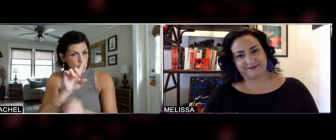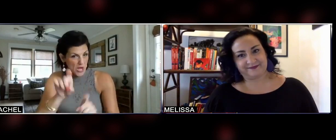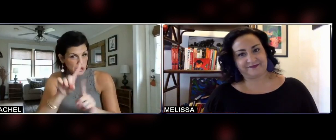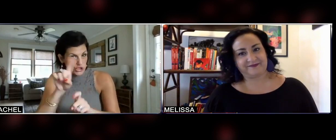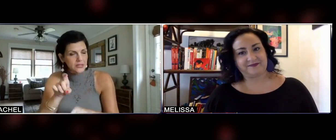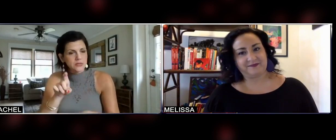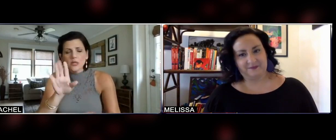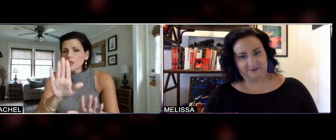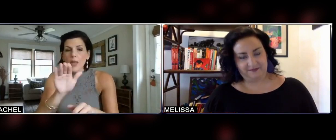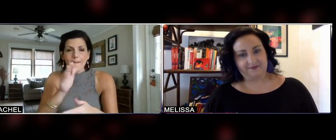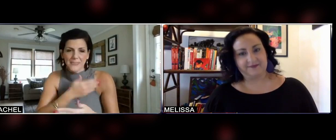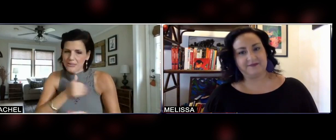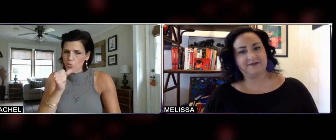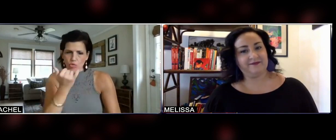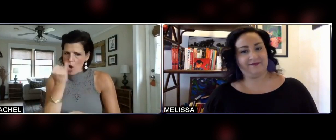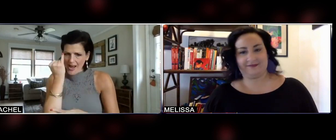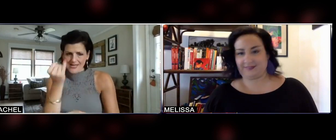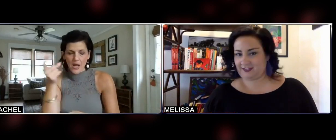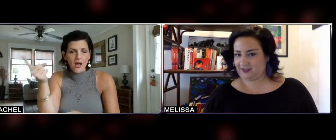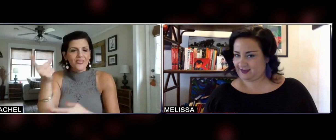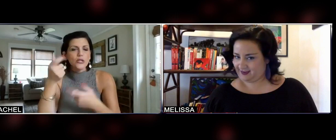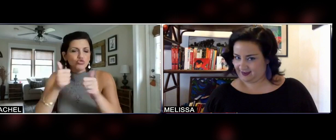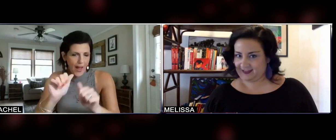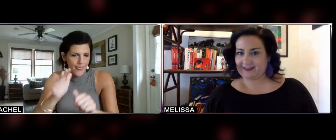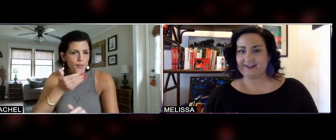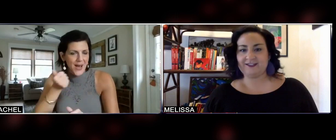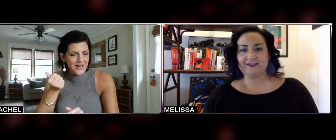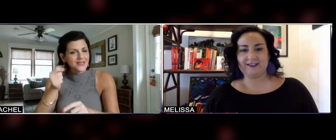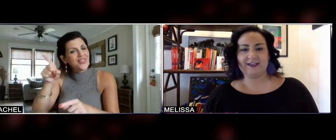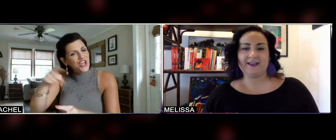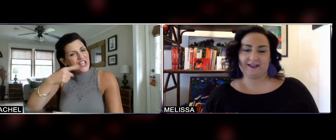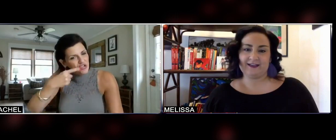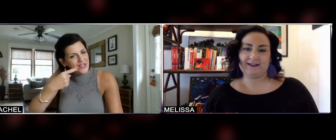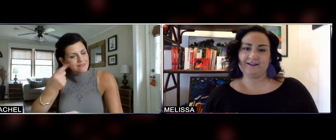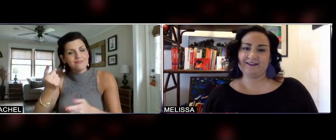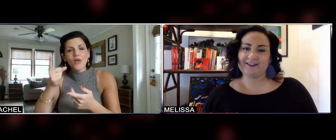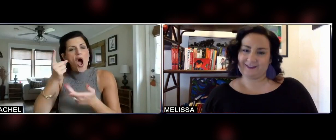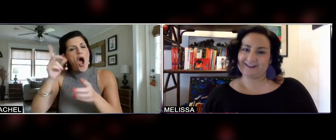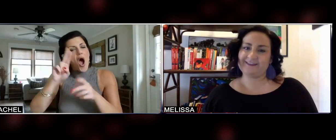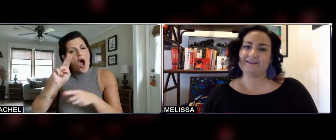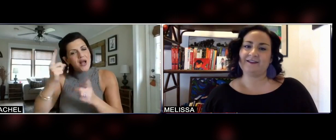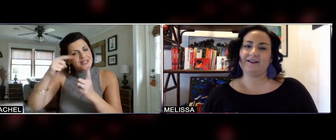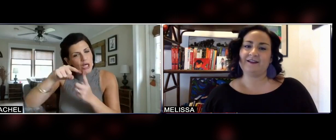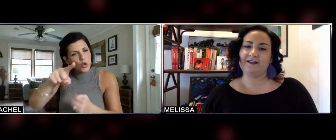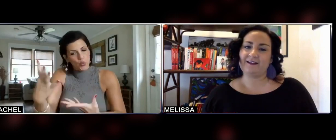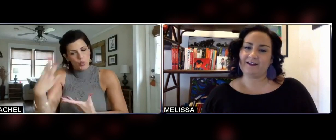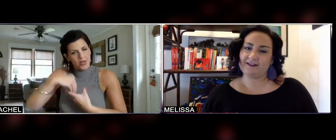please don't get the wrong idea... they try their best. They're hearing and until you develop that culture,